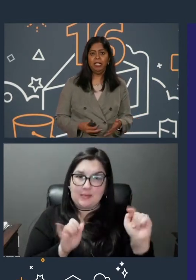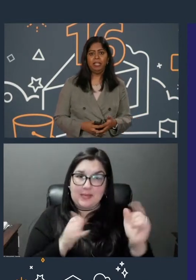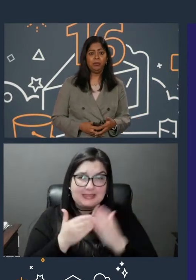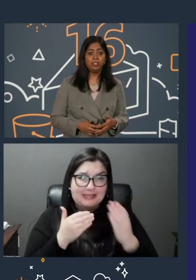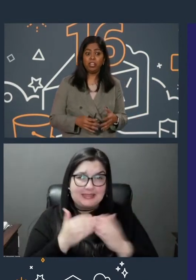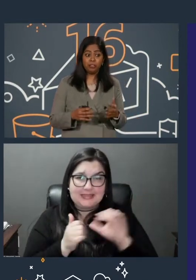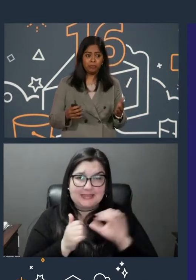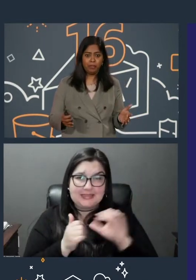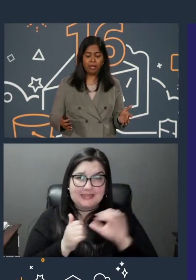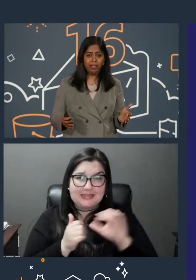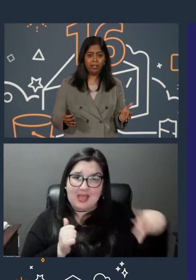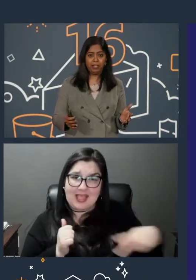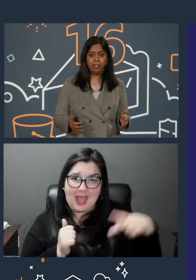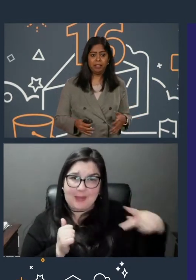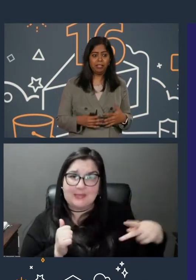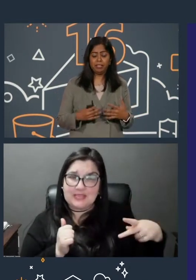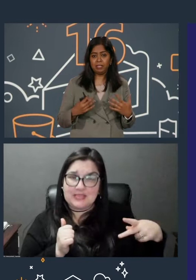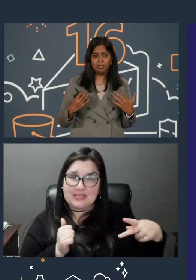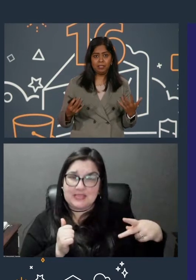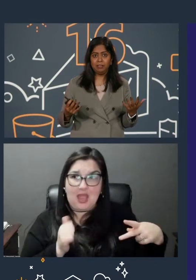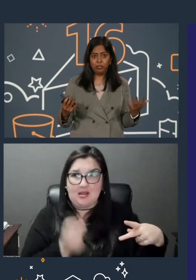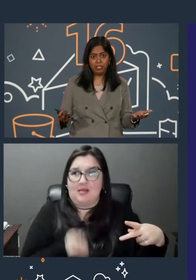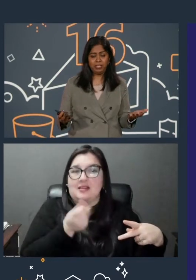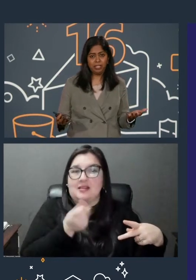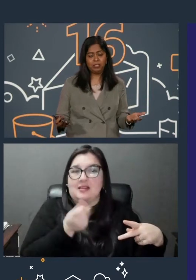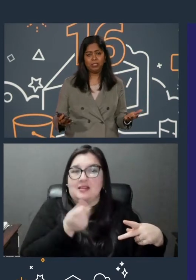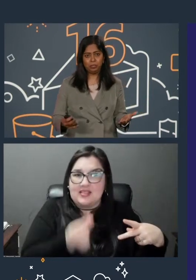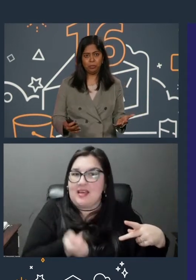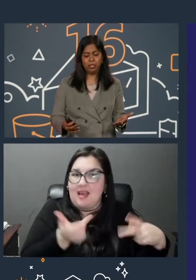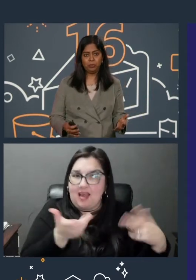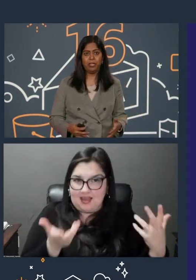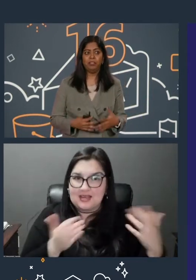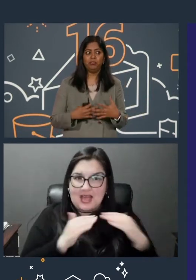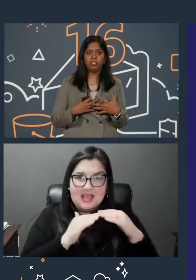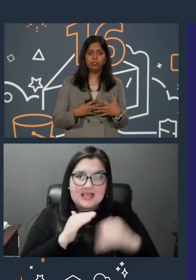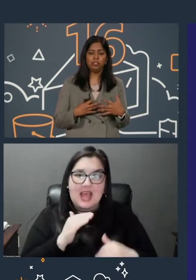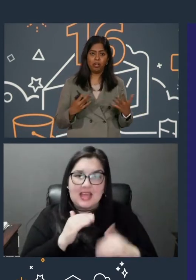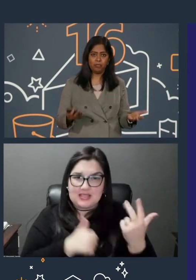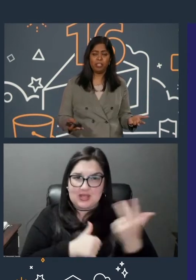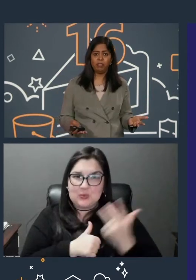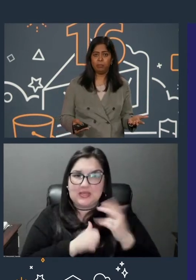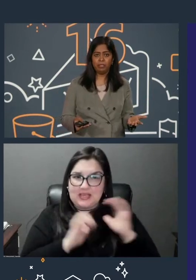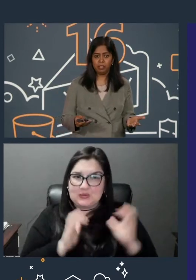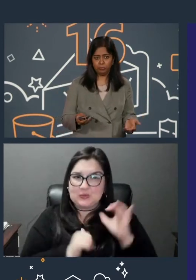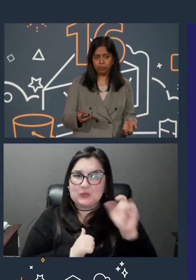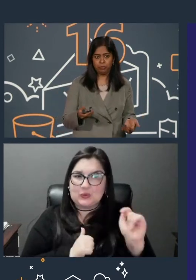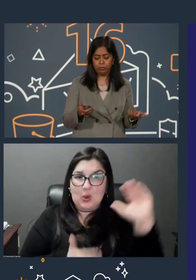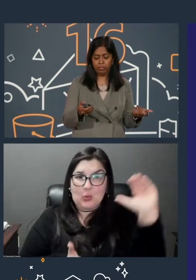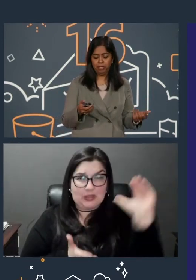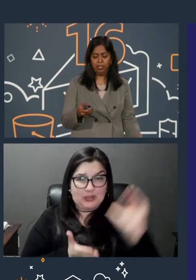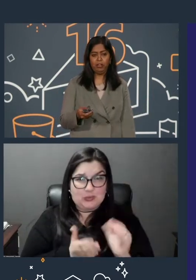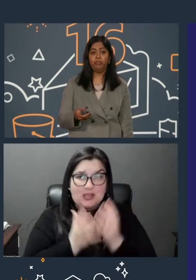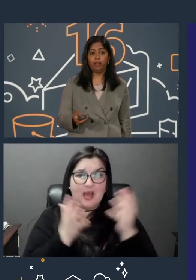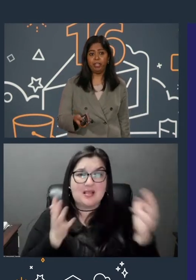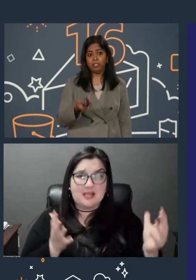And it was done on the fly, and they did less than three days to do it and reduced a lot of developmental effort for Ryanair.